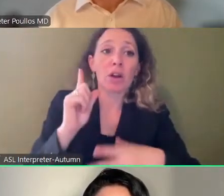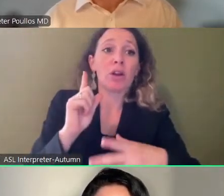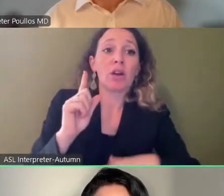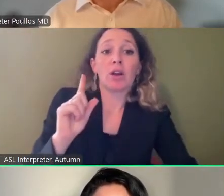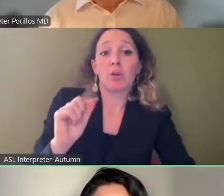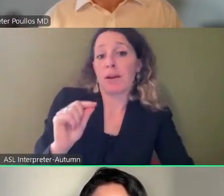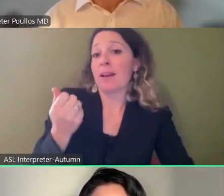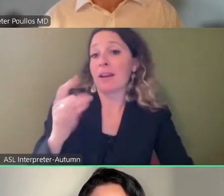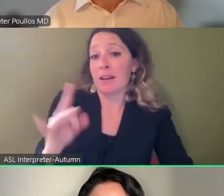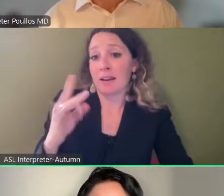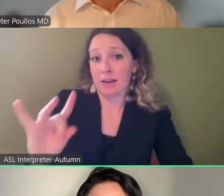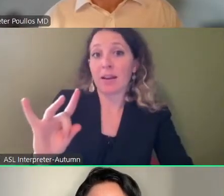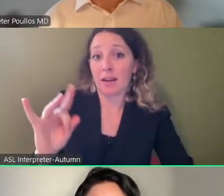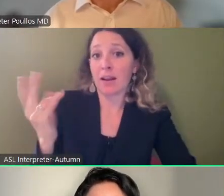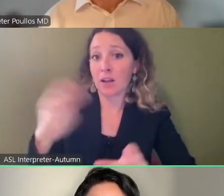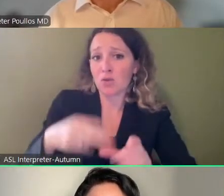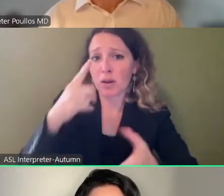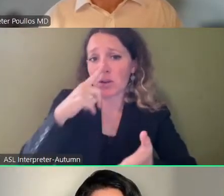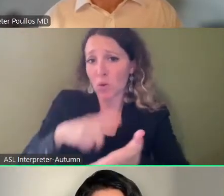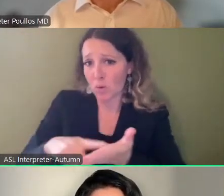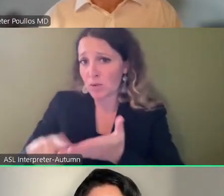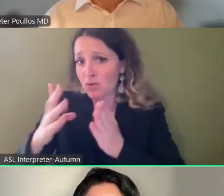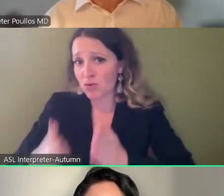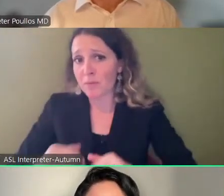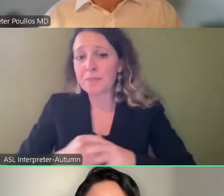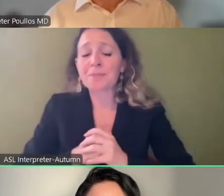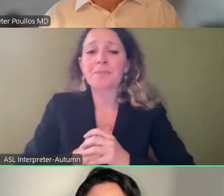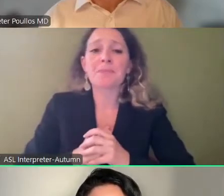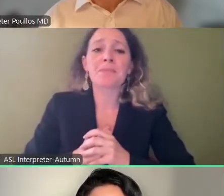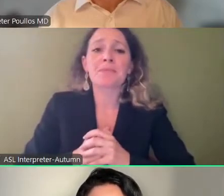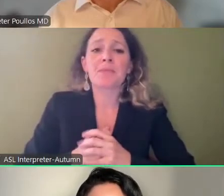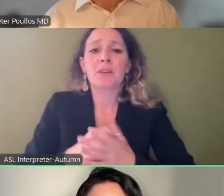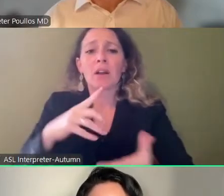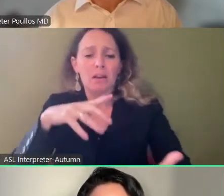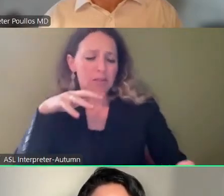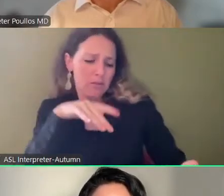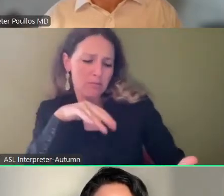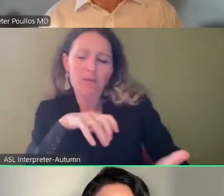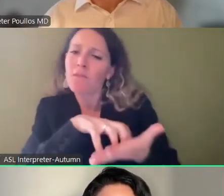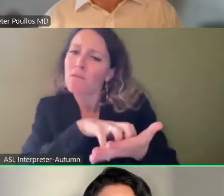services researcher. Doing vulnerable population, health disparities research,